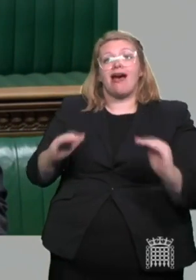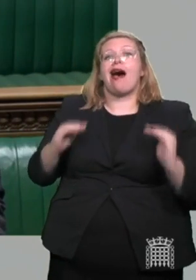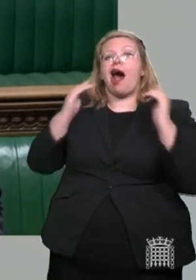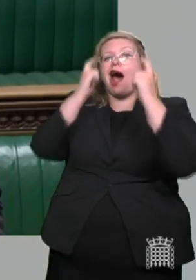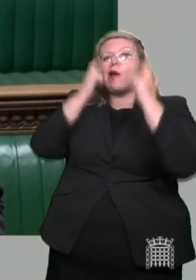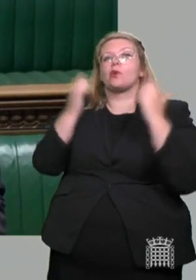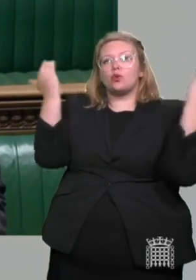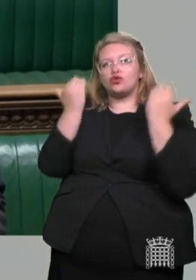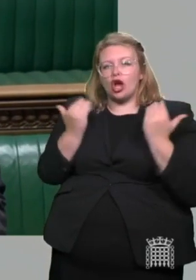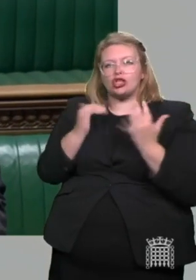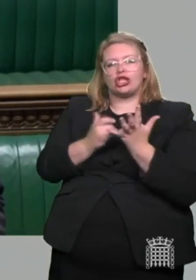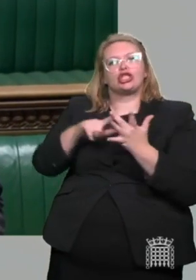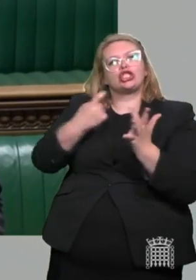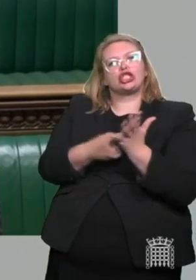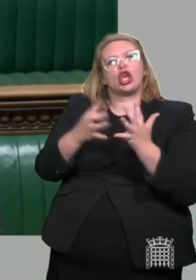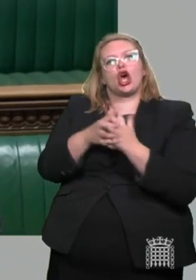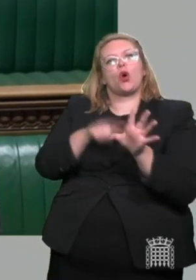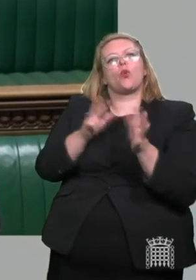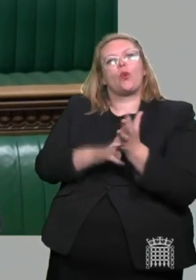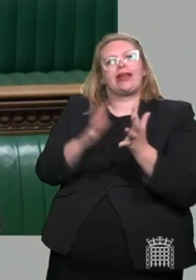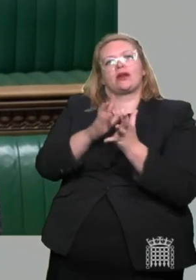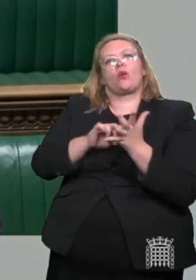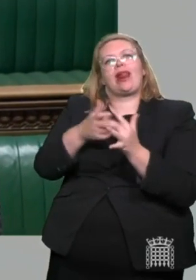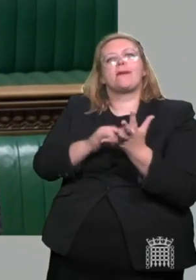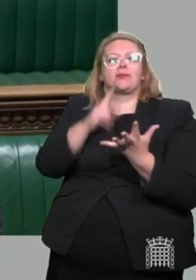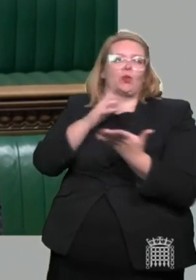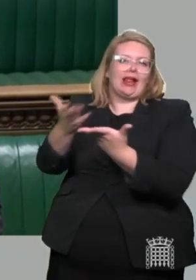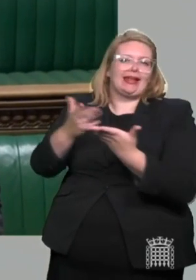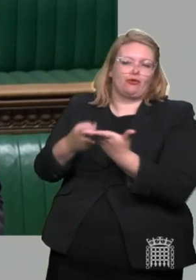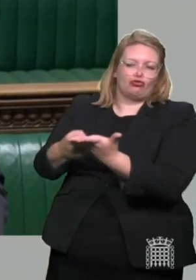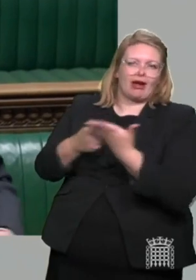will be making recommendations about what further actions—what further apologies—we need to make.